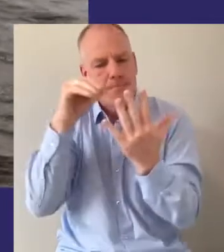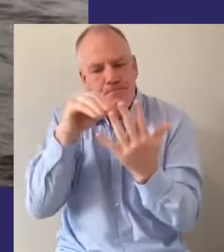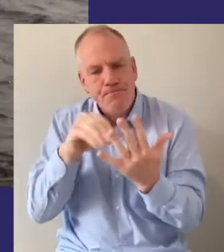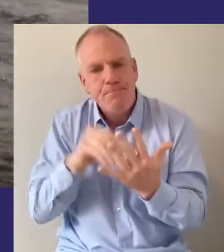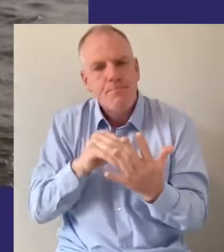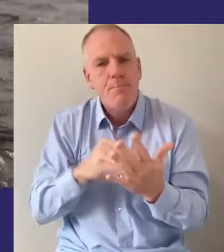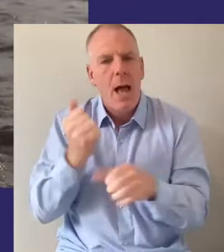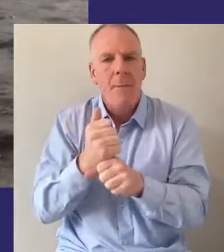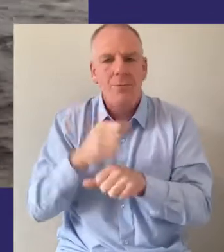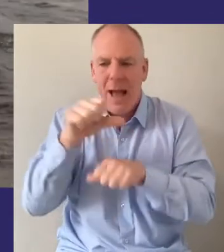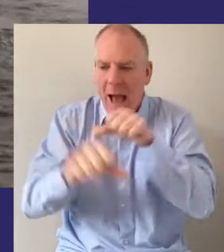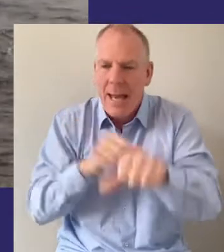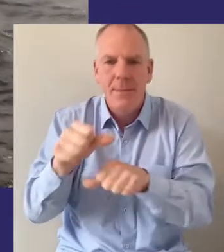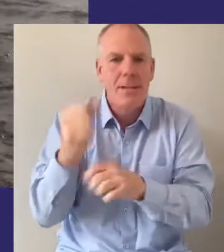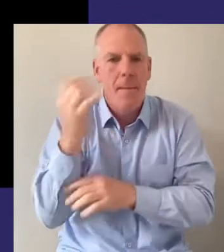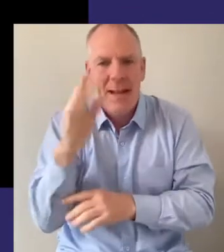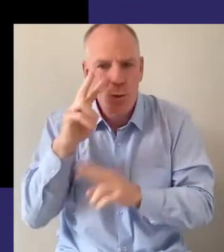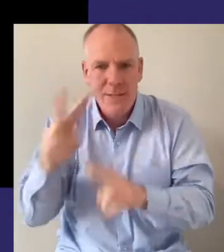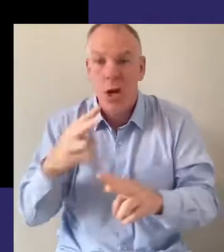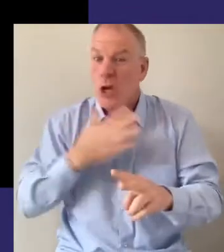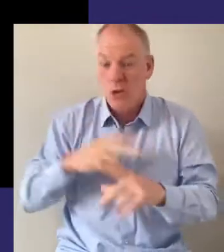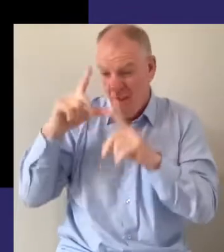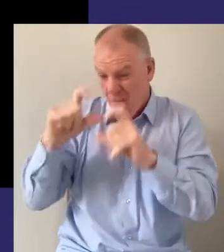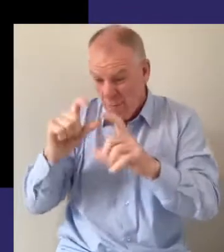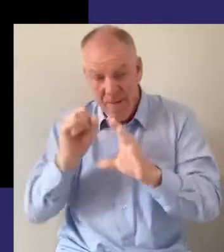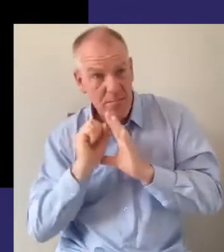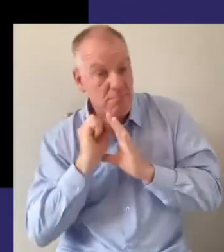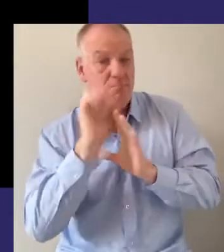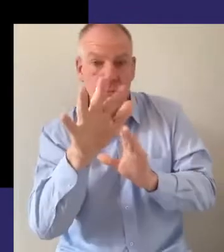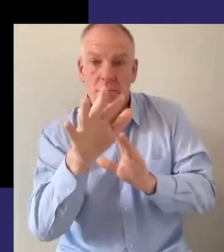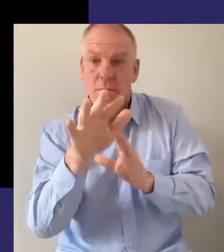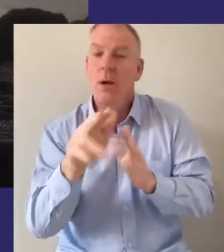animal species. We just ask you to take a photo and then submit those records using